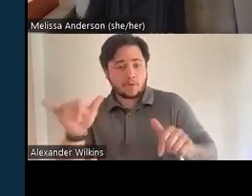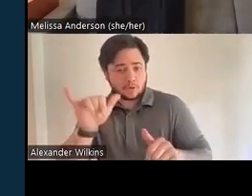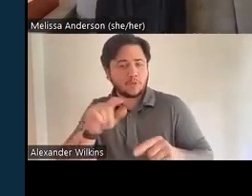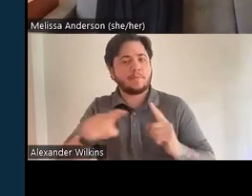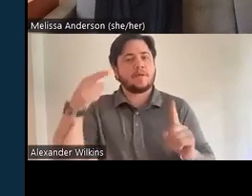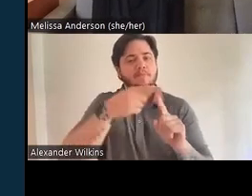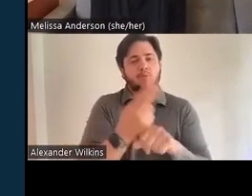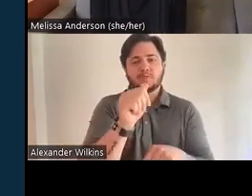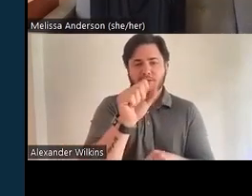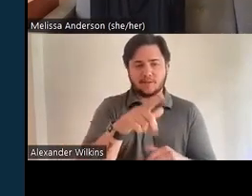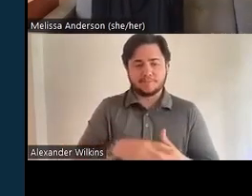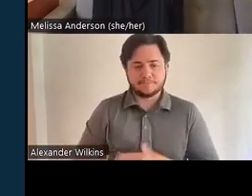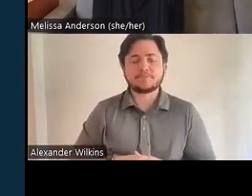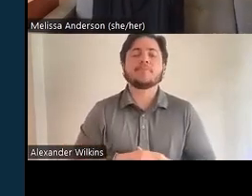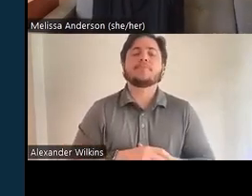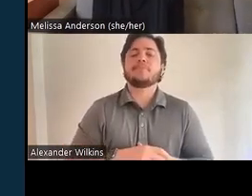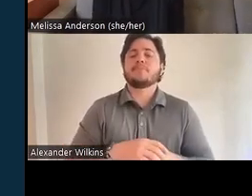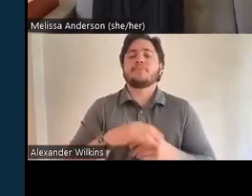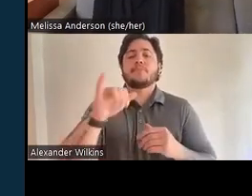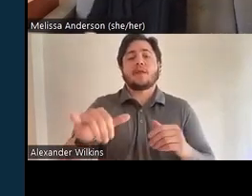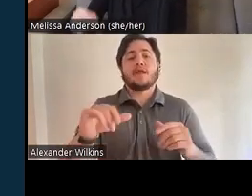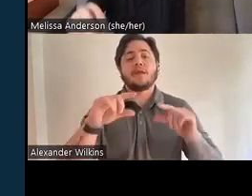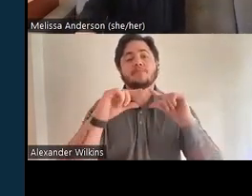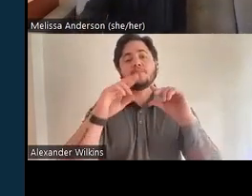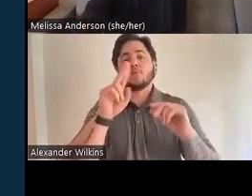Language and maybe other sign languages as well, or other spoken languages as well, but